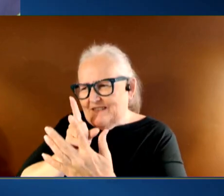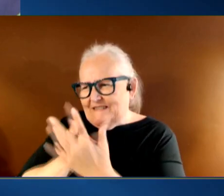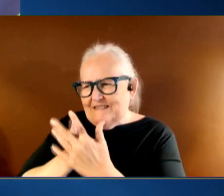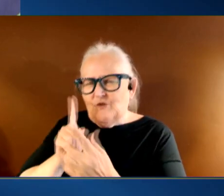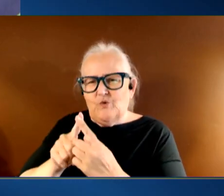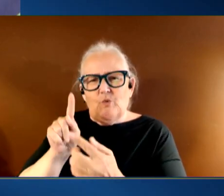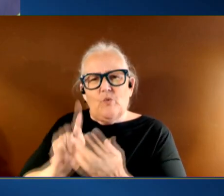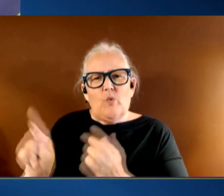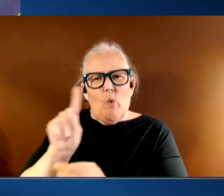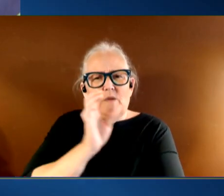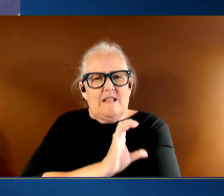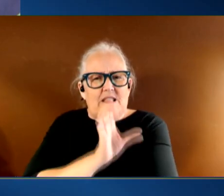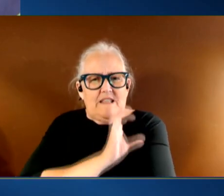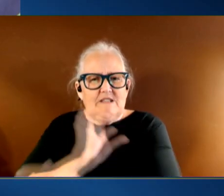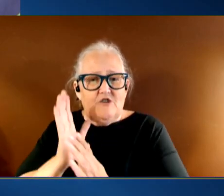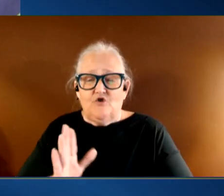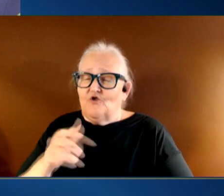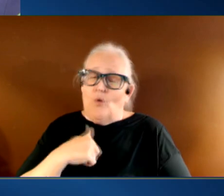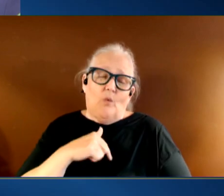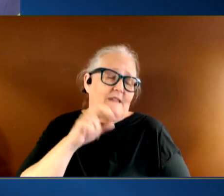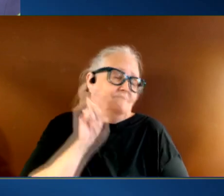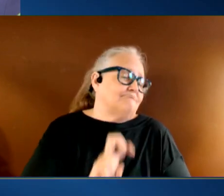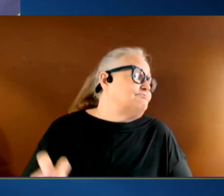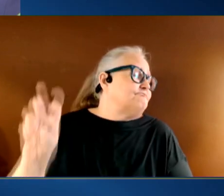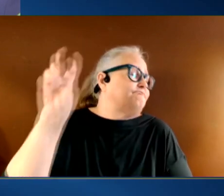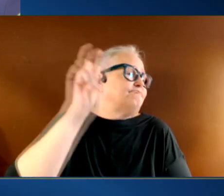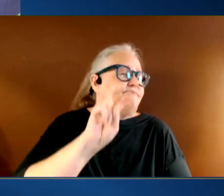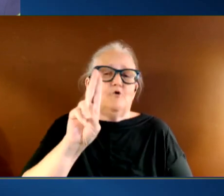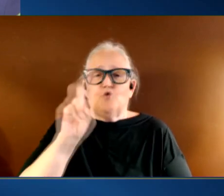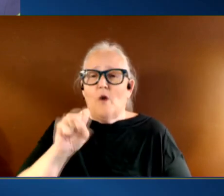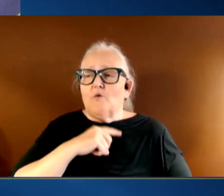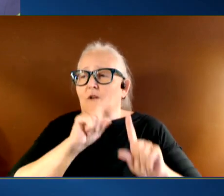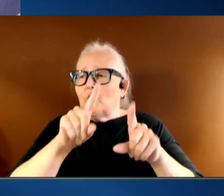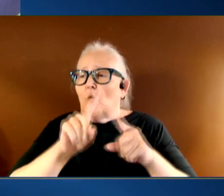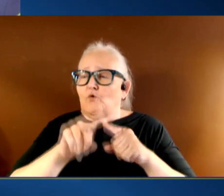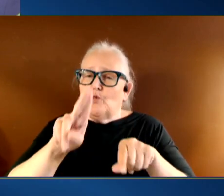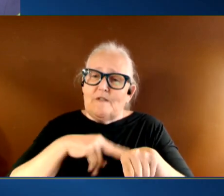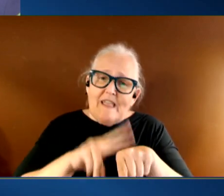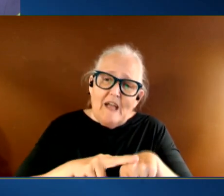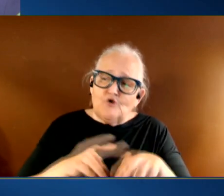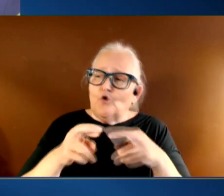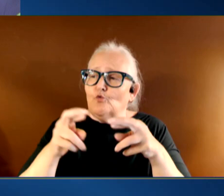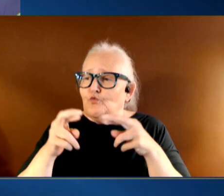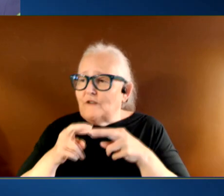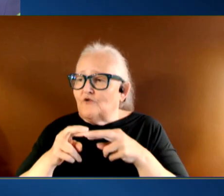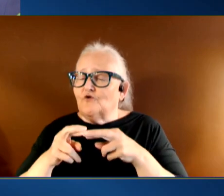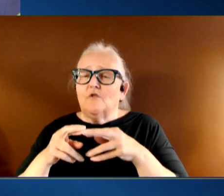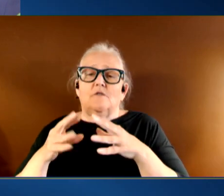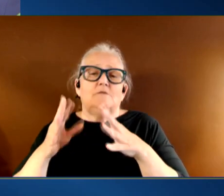talks across the country, at regional meetings, at national meetings of ER clinicians. And in fact,